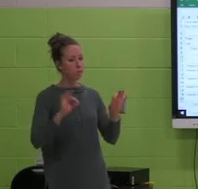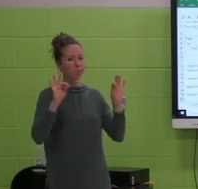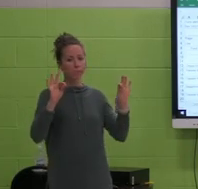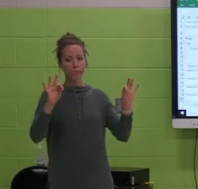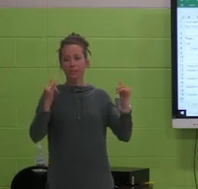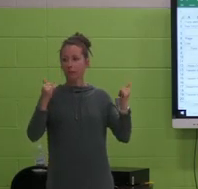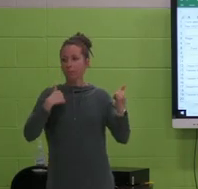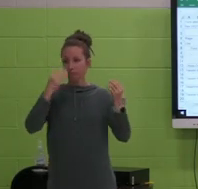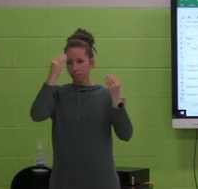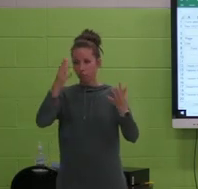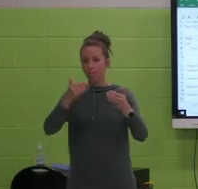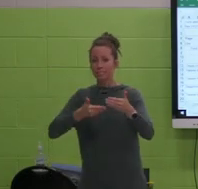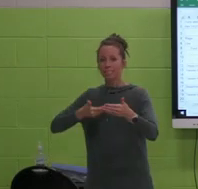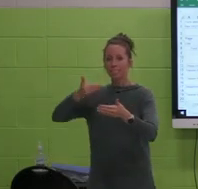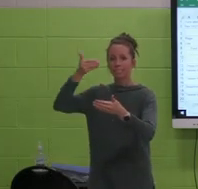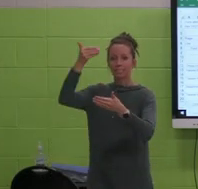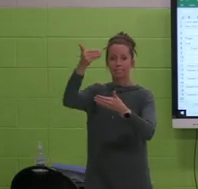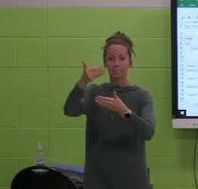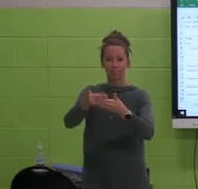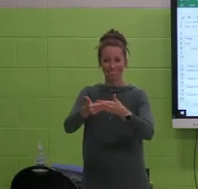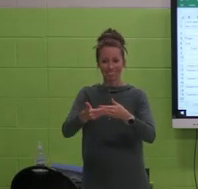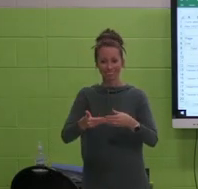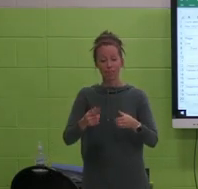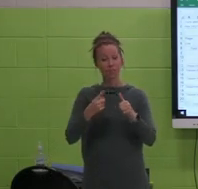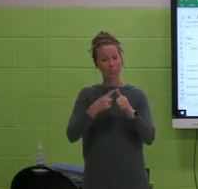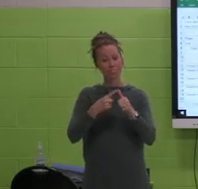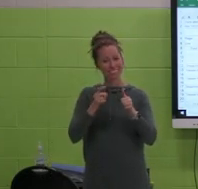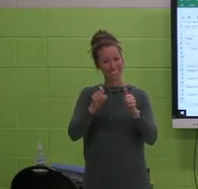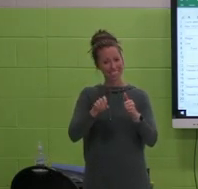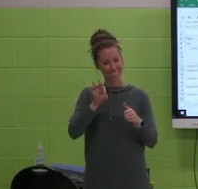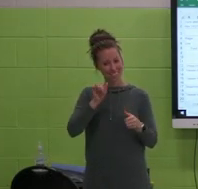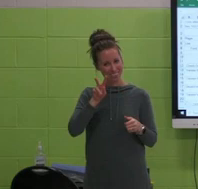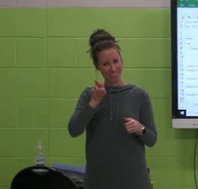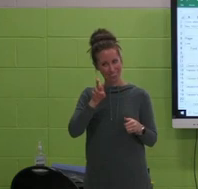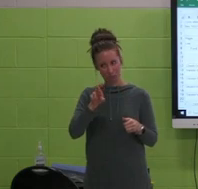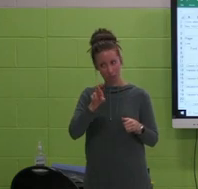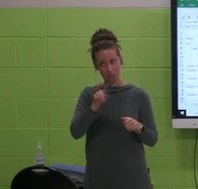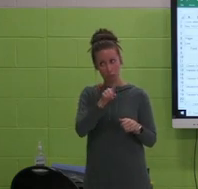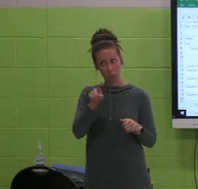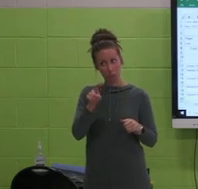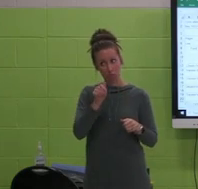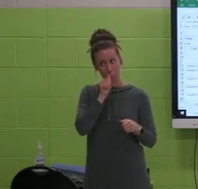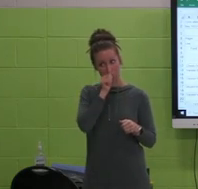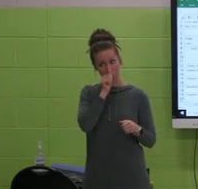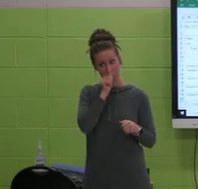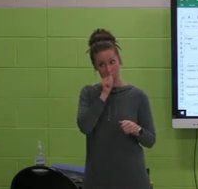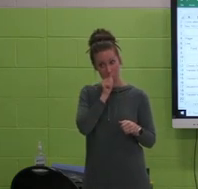next step is first of all I need a favor I need you all to be patient okay this is going to take